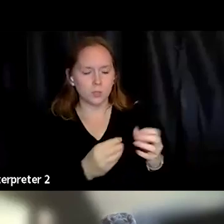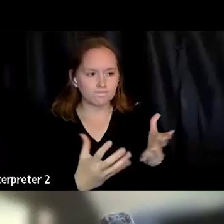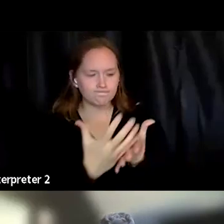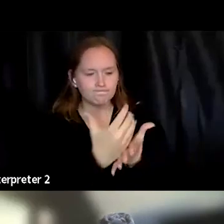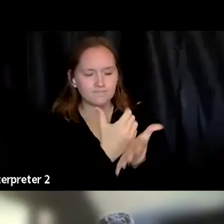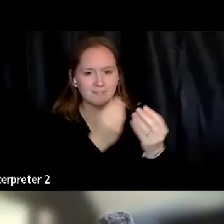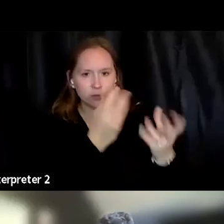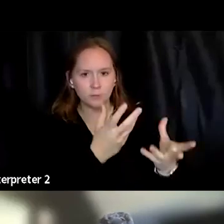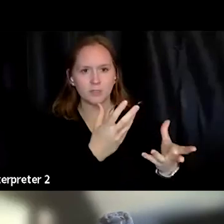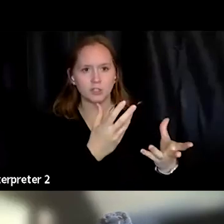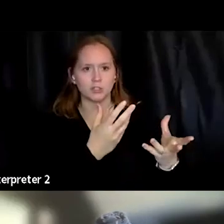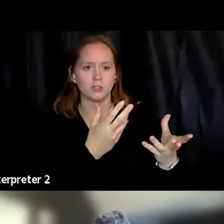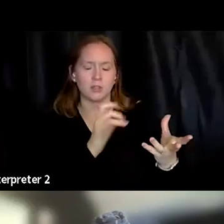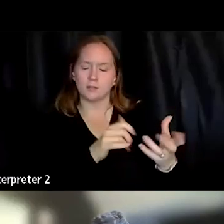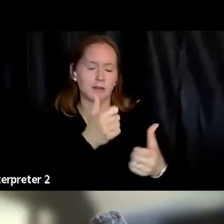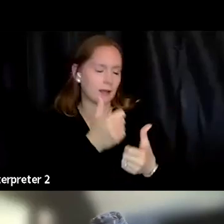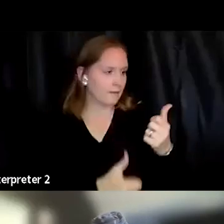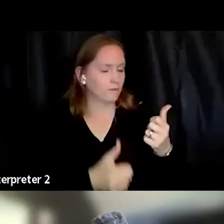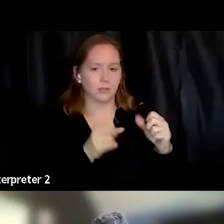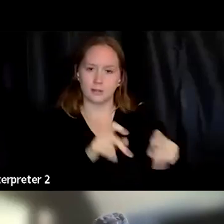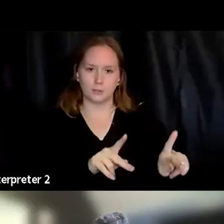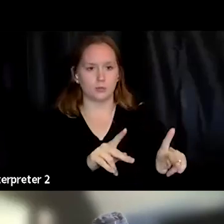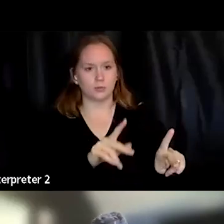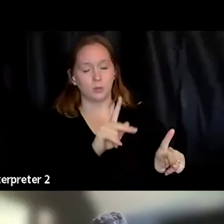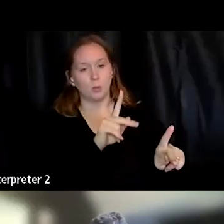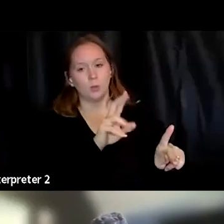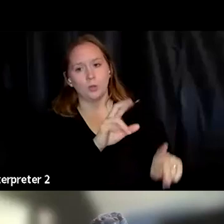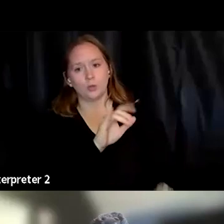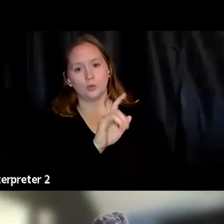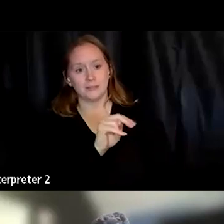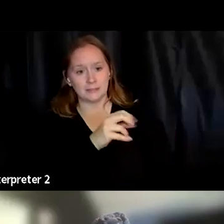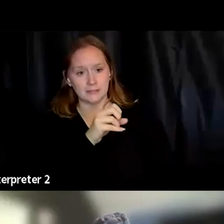every single opportunity. So in Kristin's example, anytime, you know,